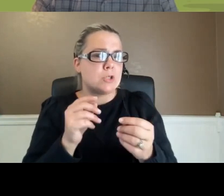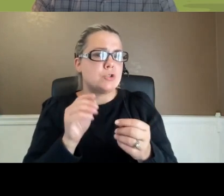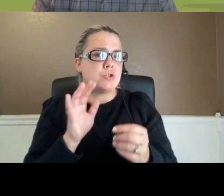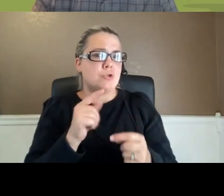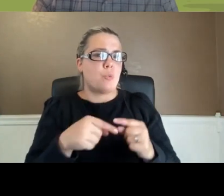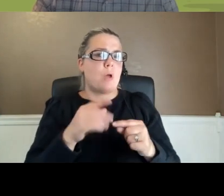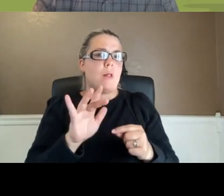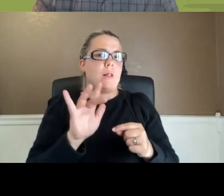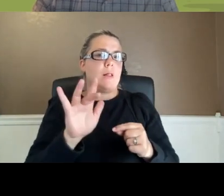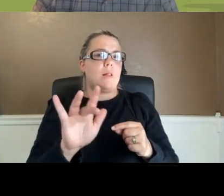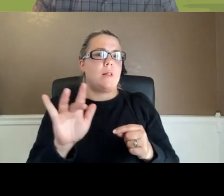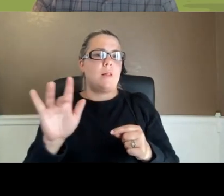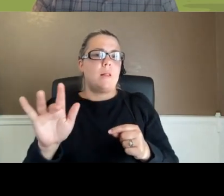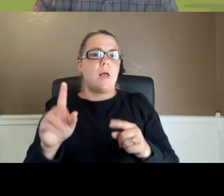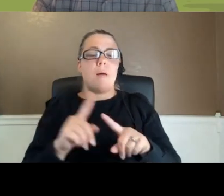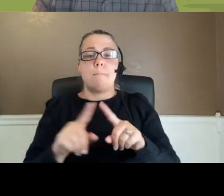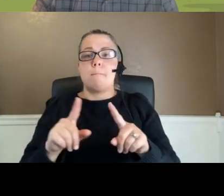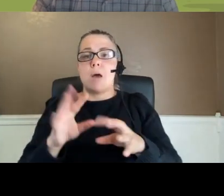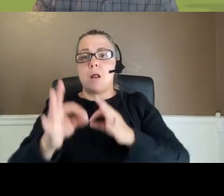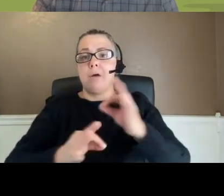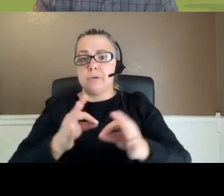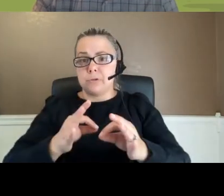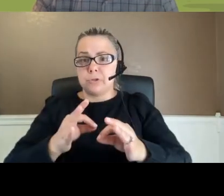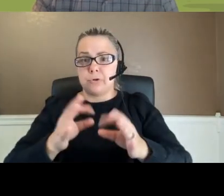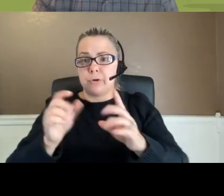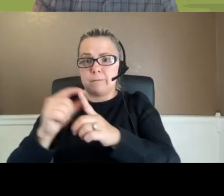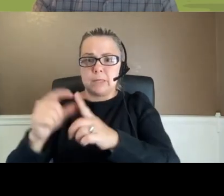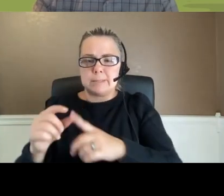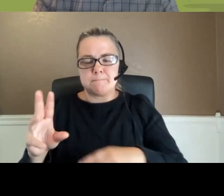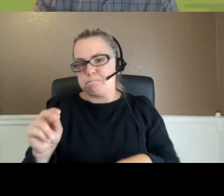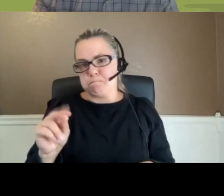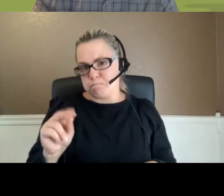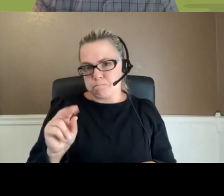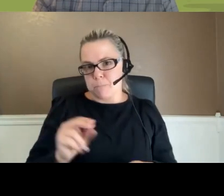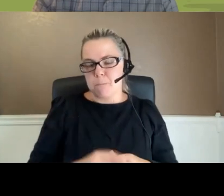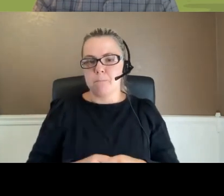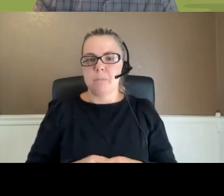me what is the alternative text. So to to drill a little deeper there I'm actually going to use,